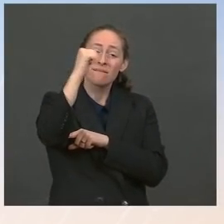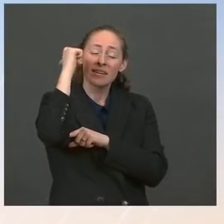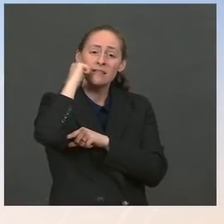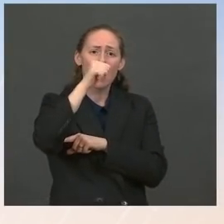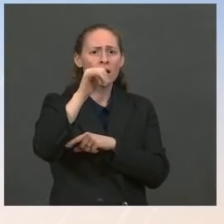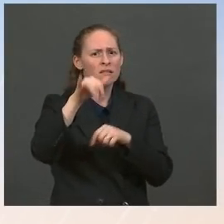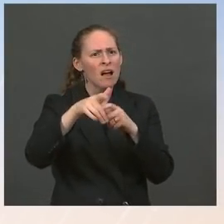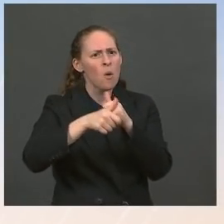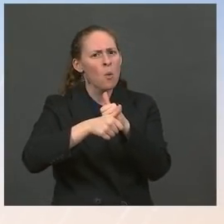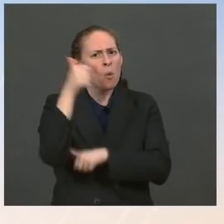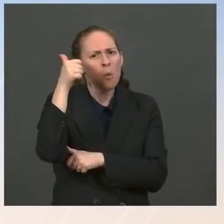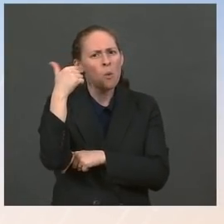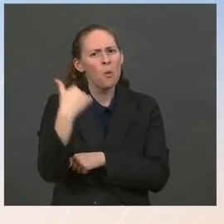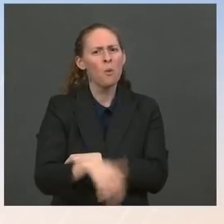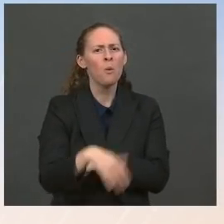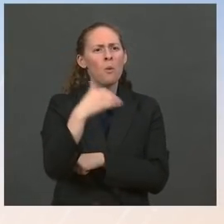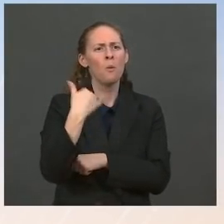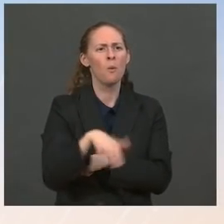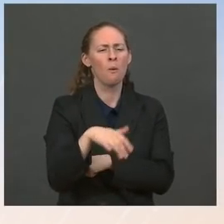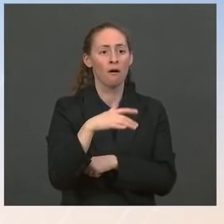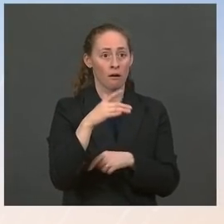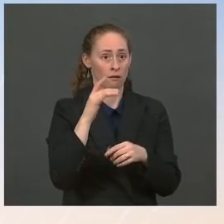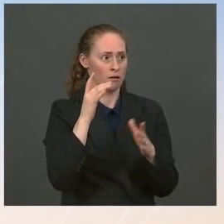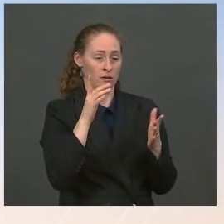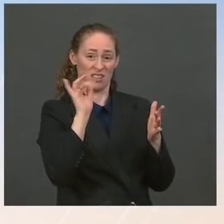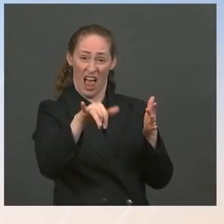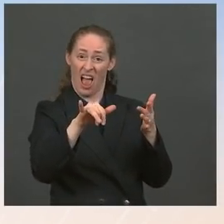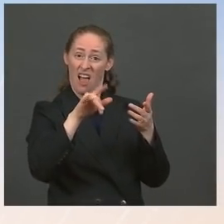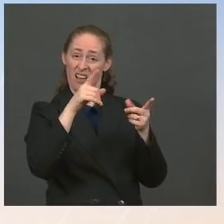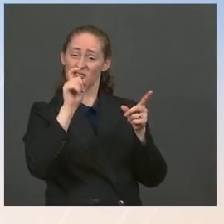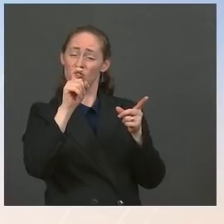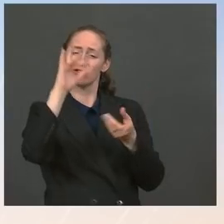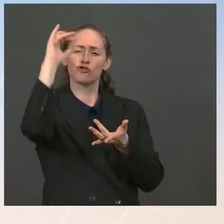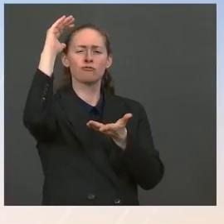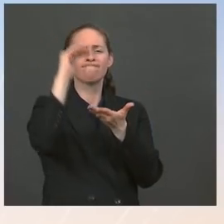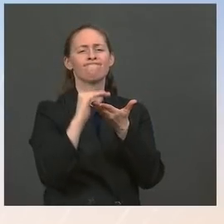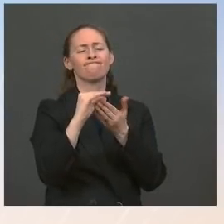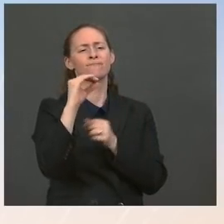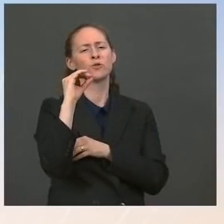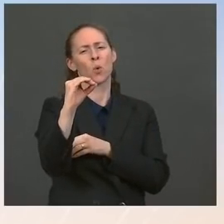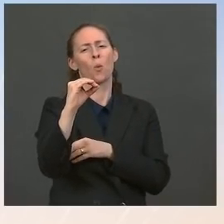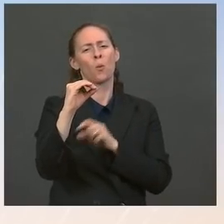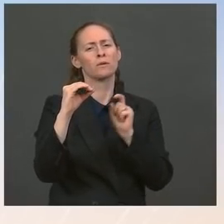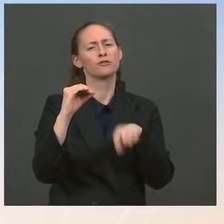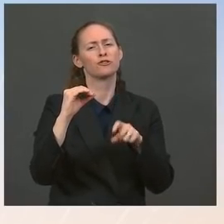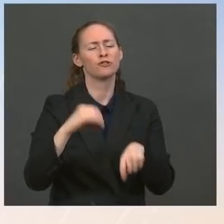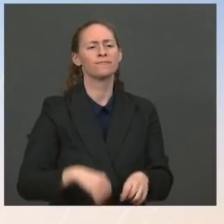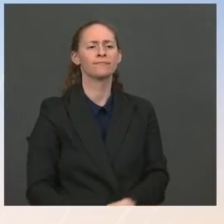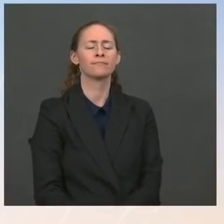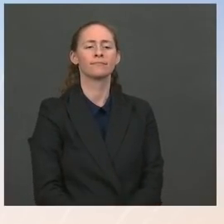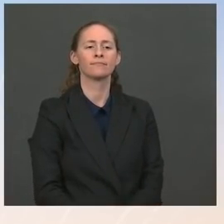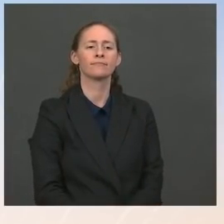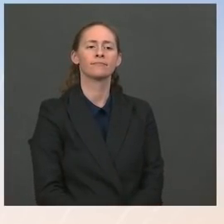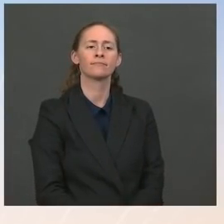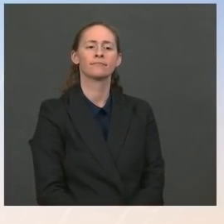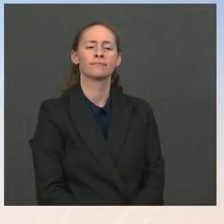that should not be the number that we're looking at. And we believe that in order to get this pandemic behind us,